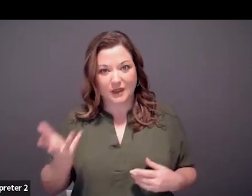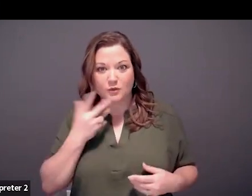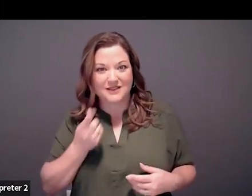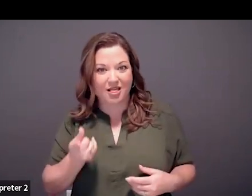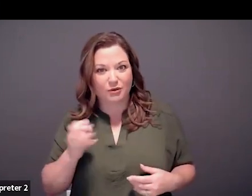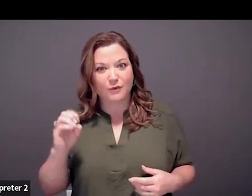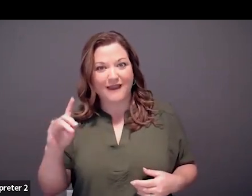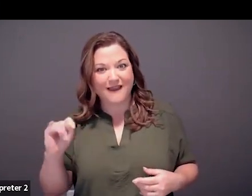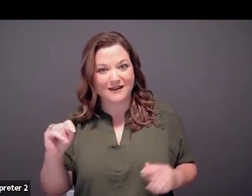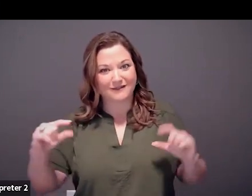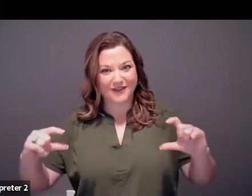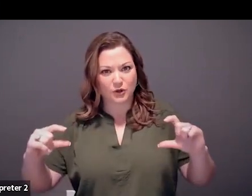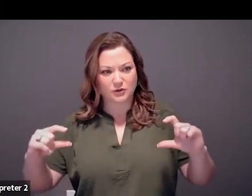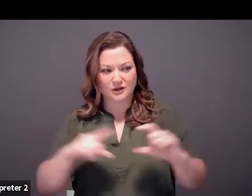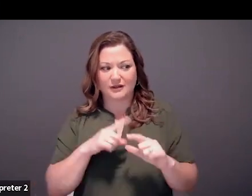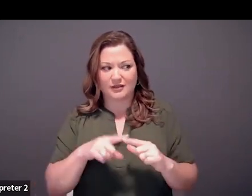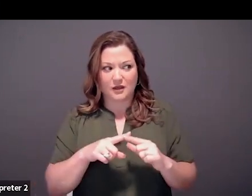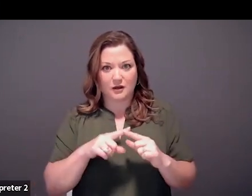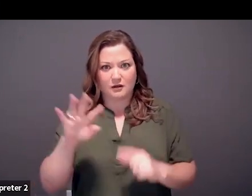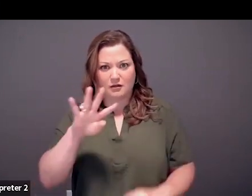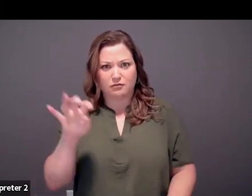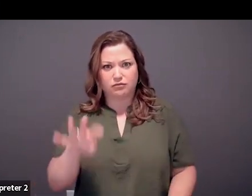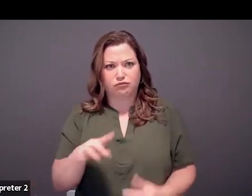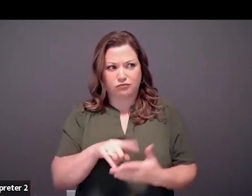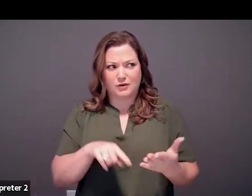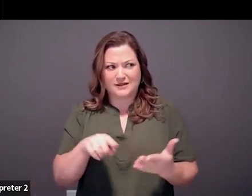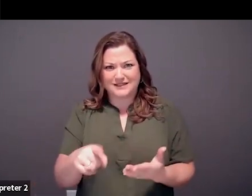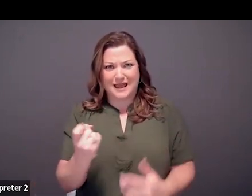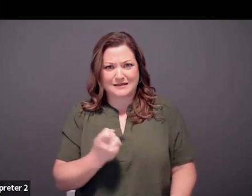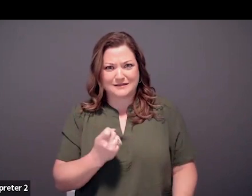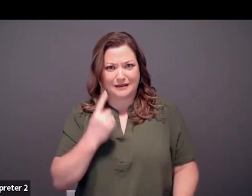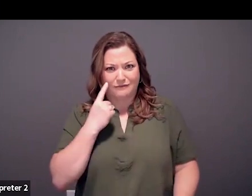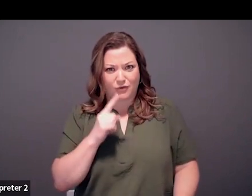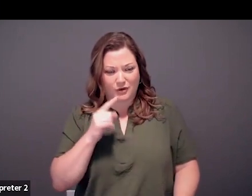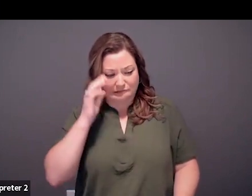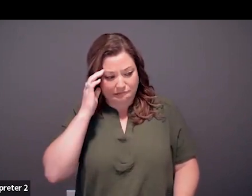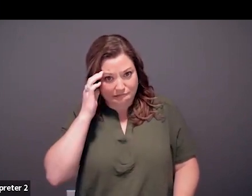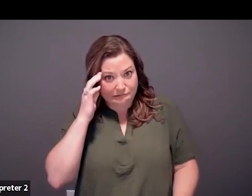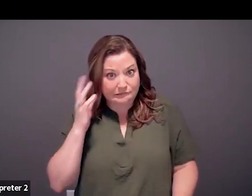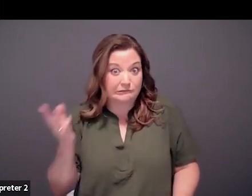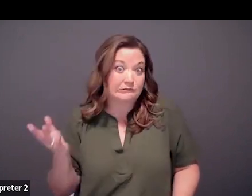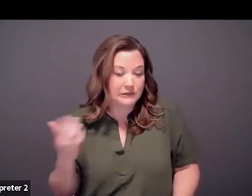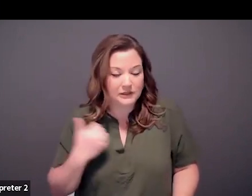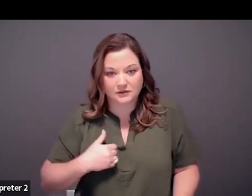and then you have no idea what it's requesting. Just something to keep in mind. Sorry, I cut you off.